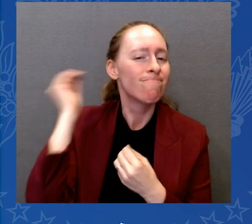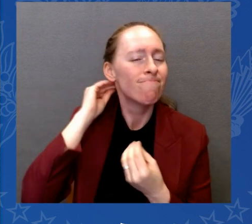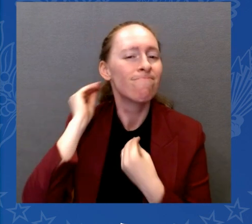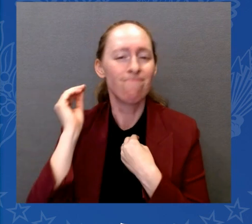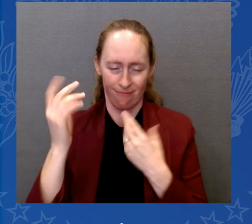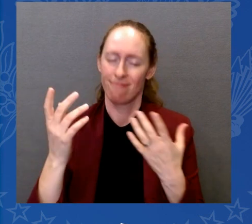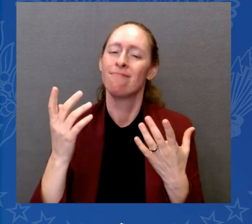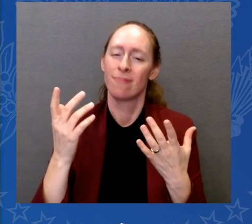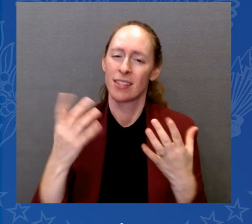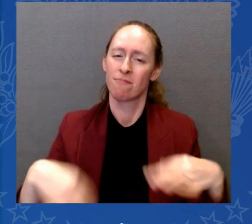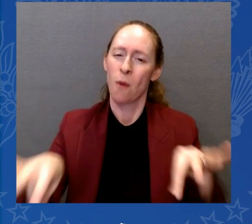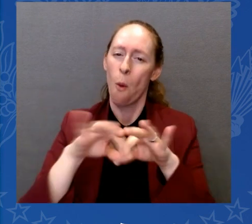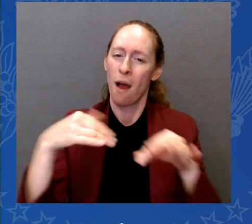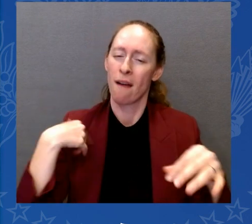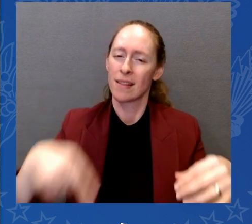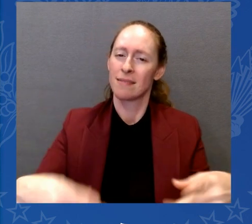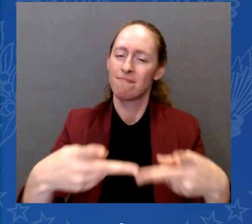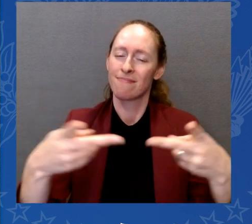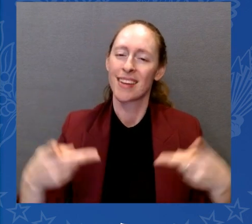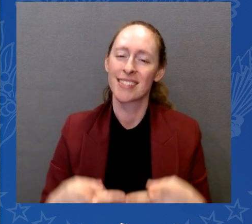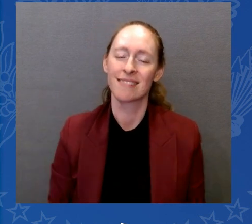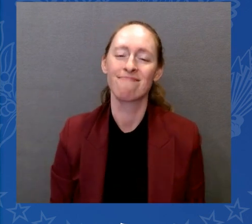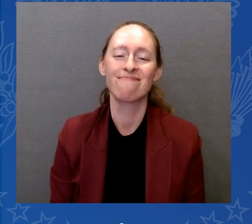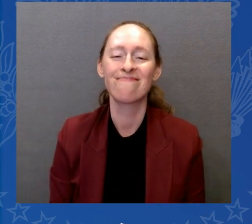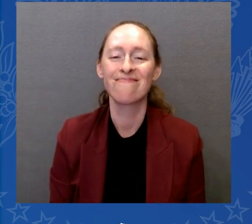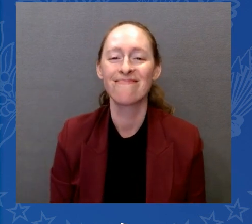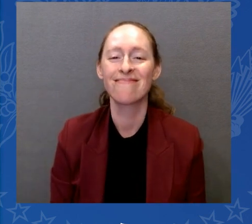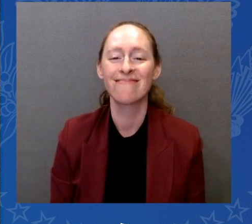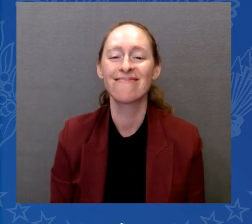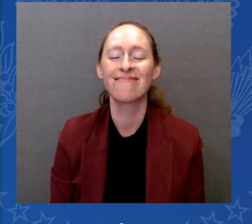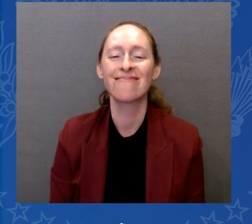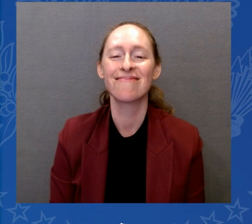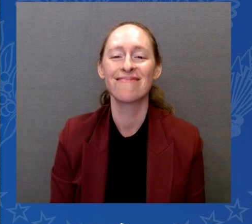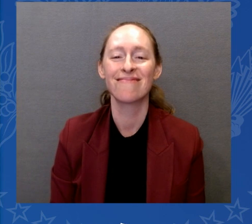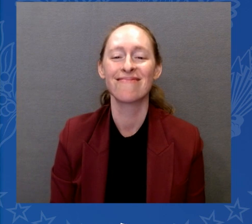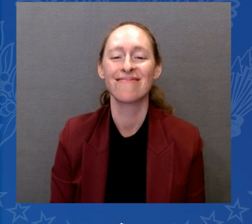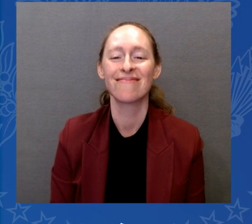to help make this happen to be -- join me as we sign this official proclamation